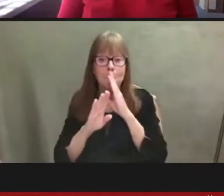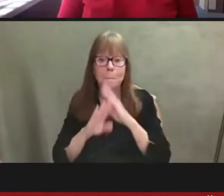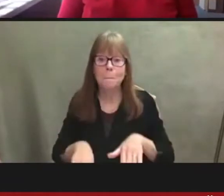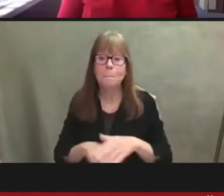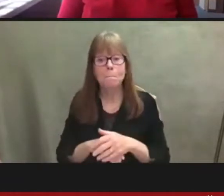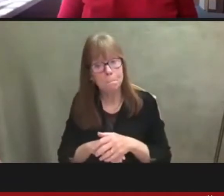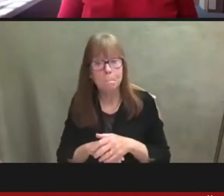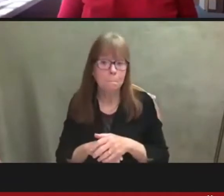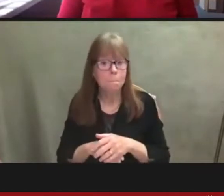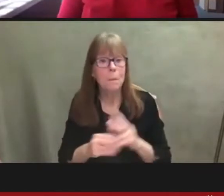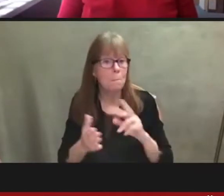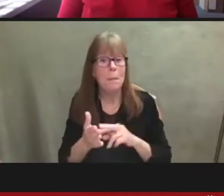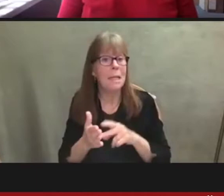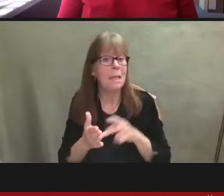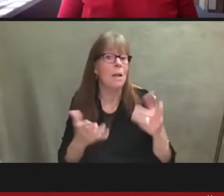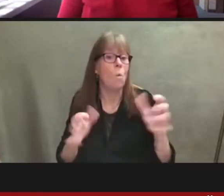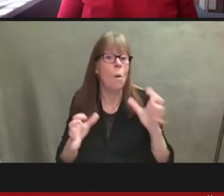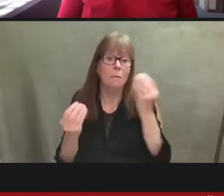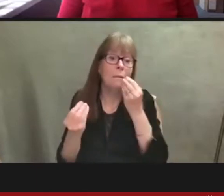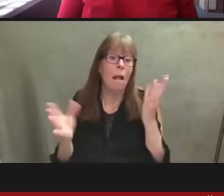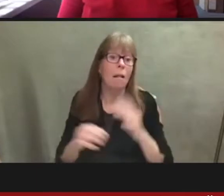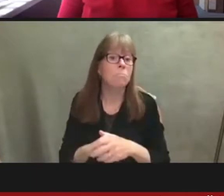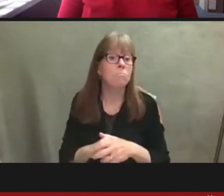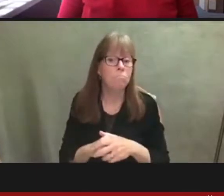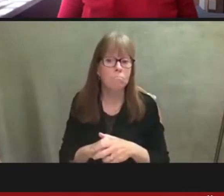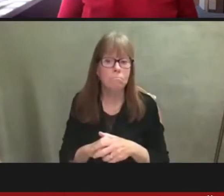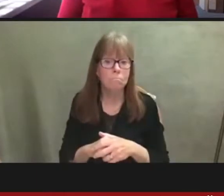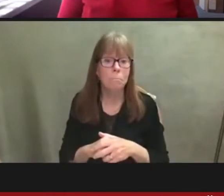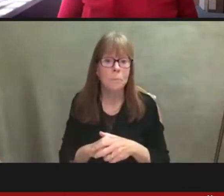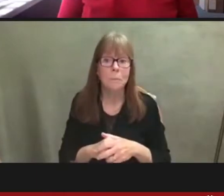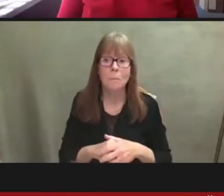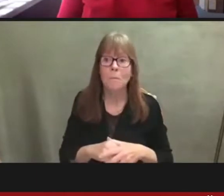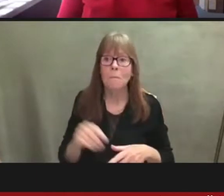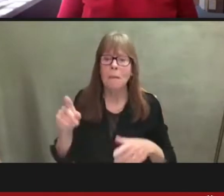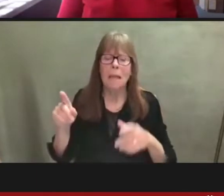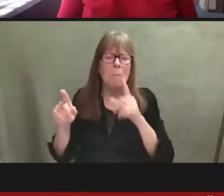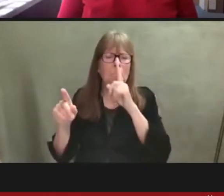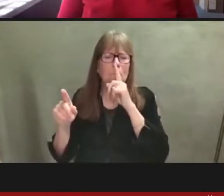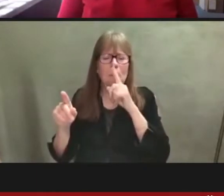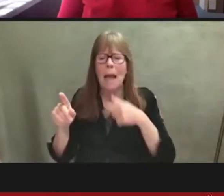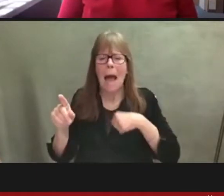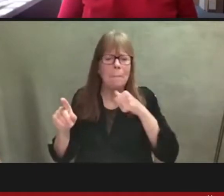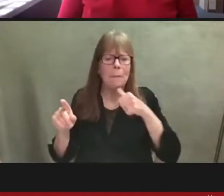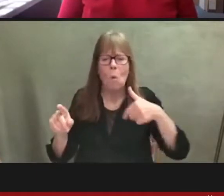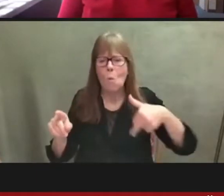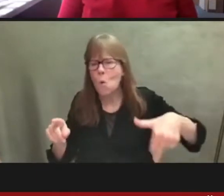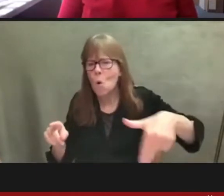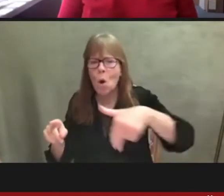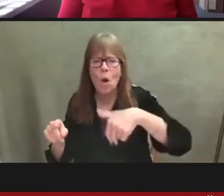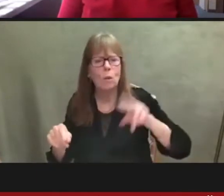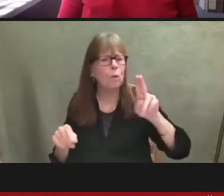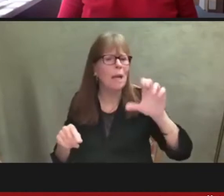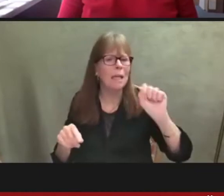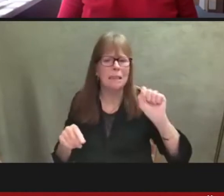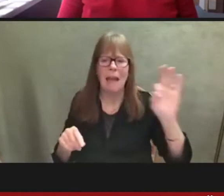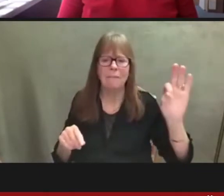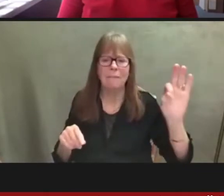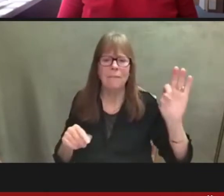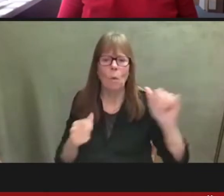choose not to disclose. I don't walk around the UCSF campus with a sandwich board on that